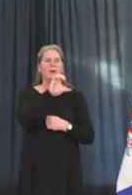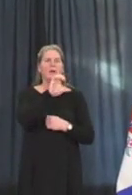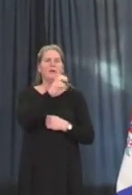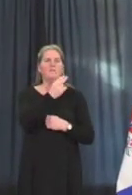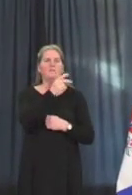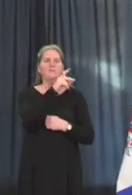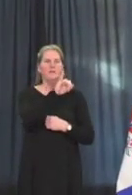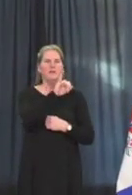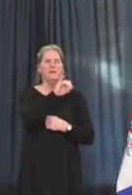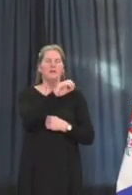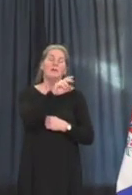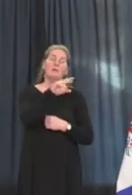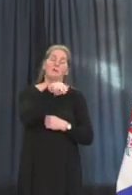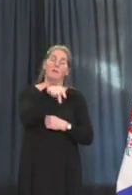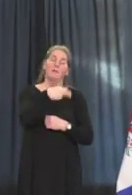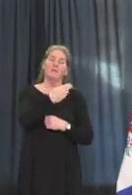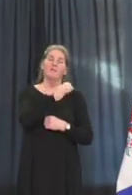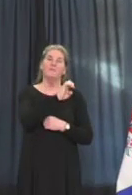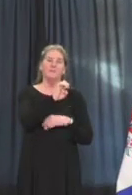GOVERNMENT ACTIONS TO REDUCE THE SPREAD OF COVID-19.